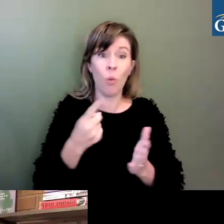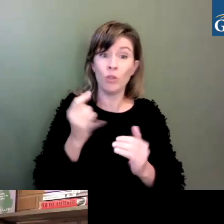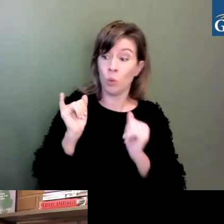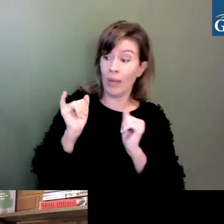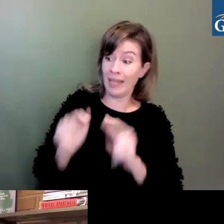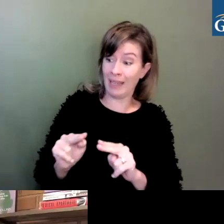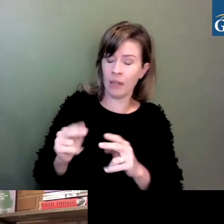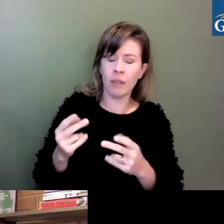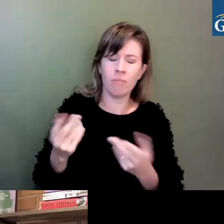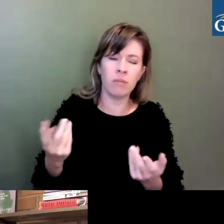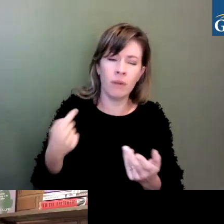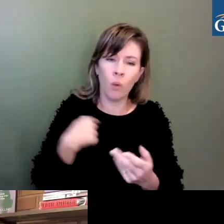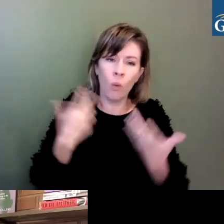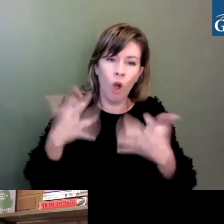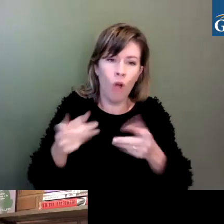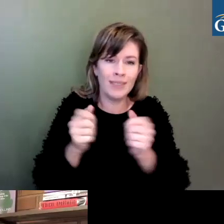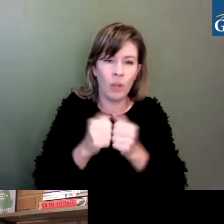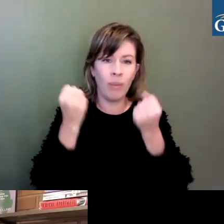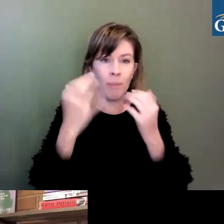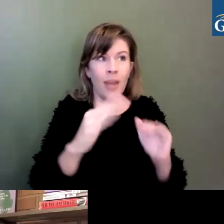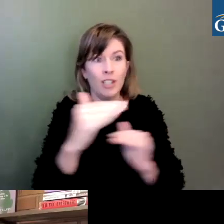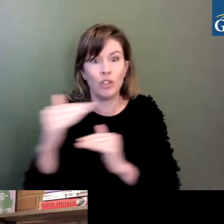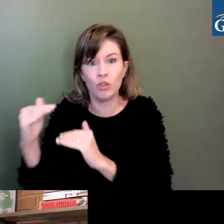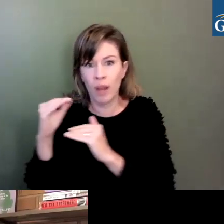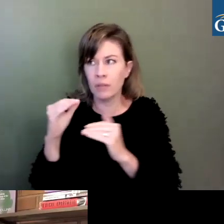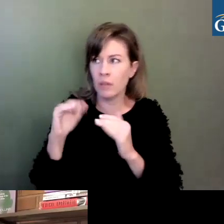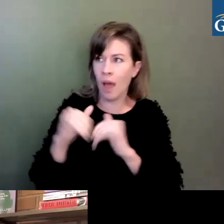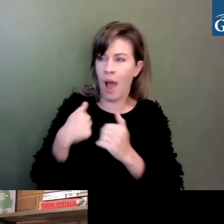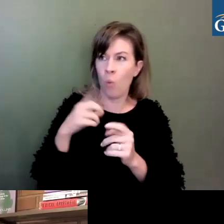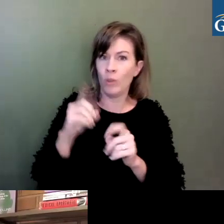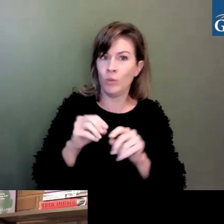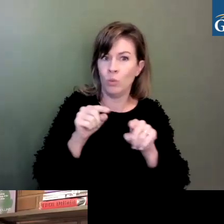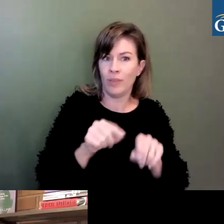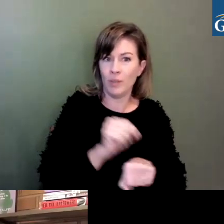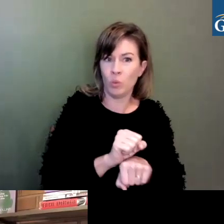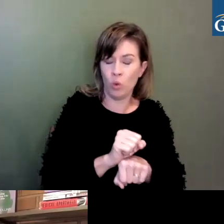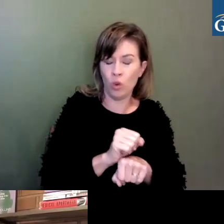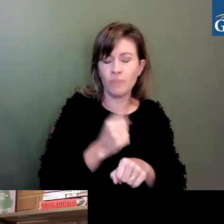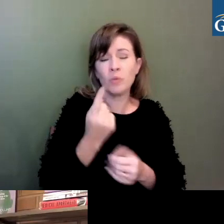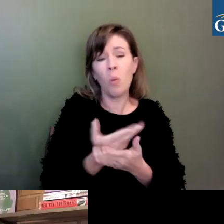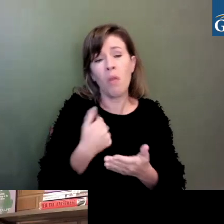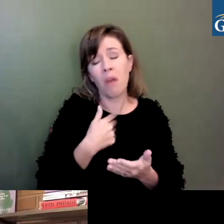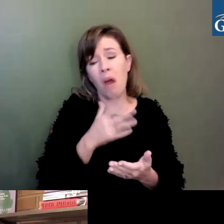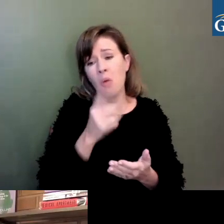also trying to think about of how to do this work. So one of the things I would say, yes, I do like the IRB